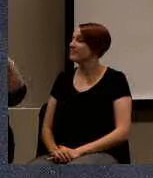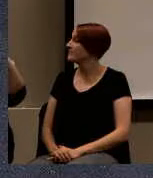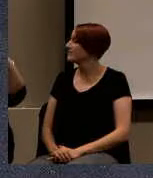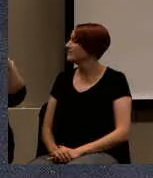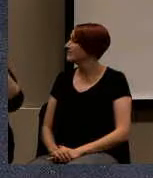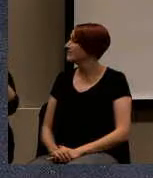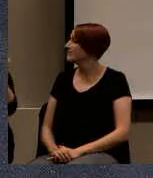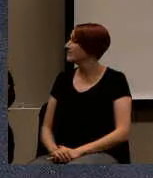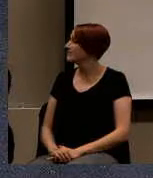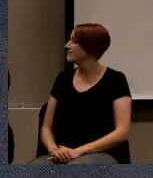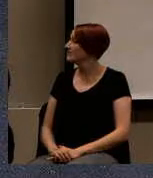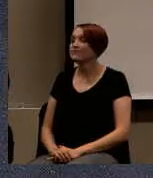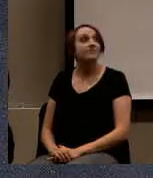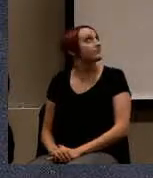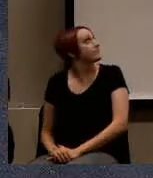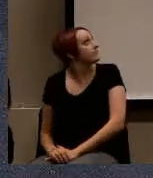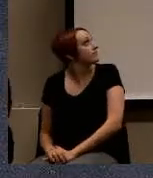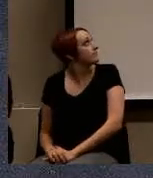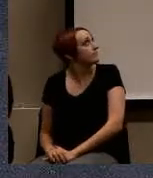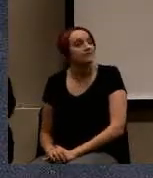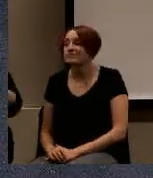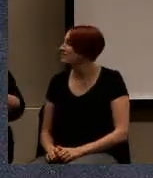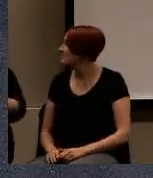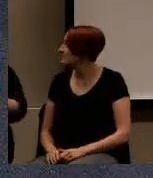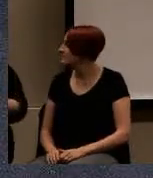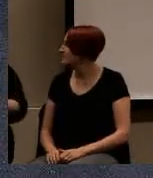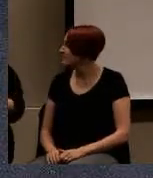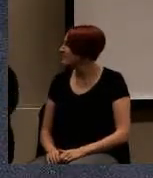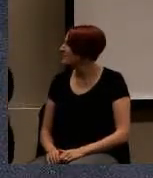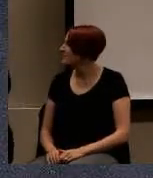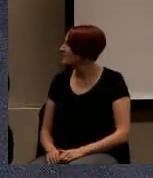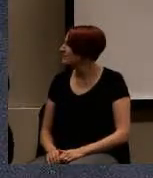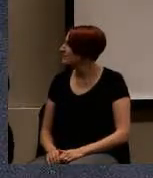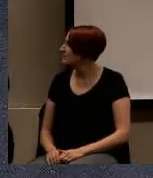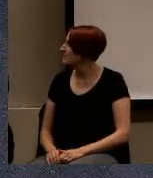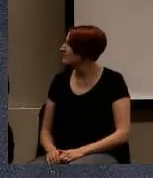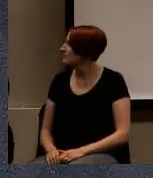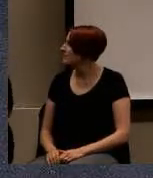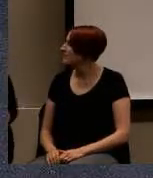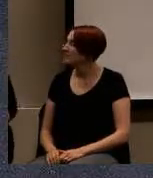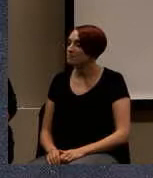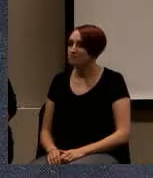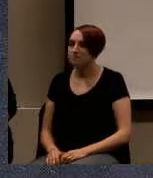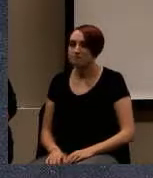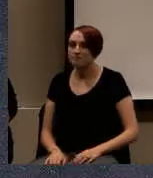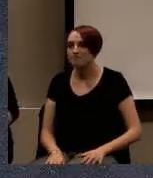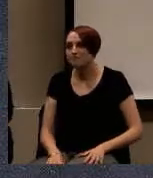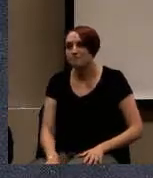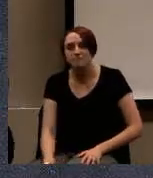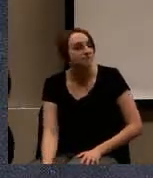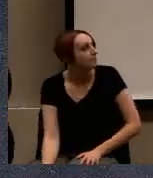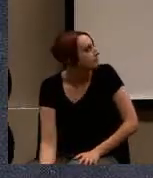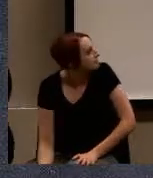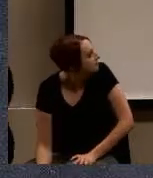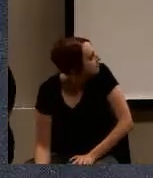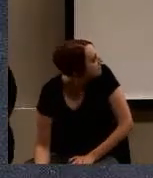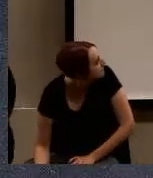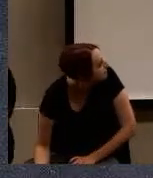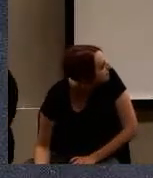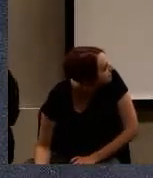your eyes would see at 40, at 60, and then at 80. And again, those are really rough estimates.